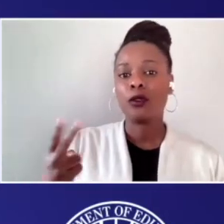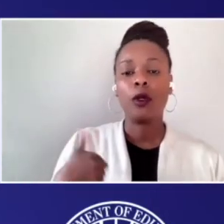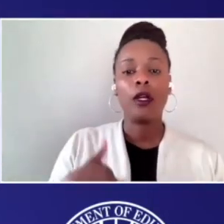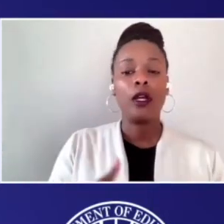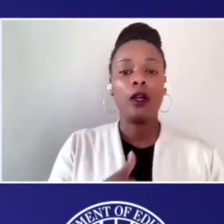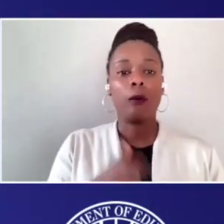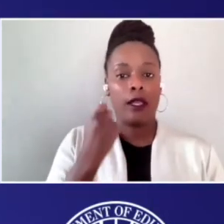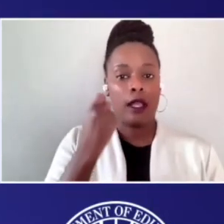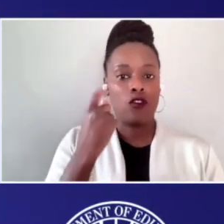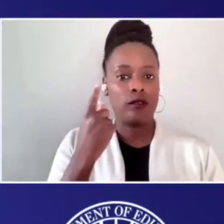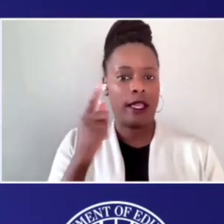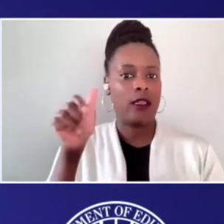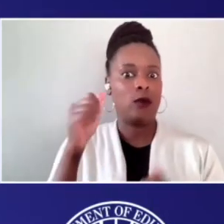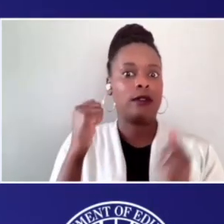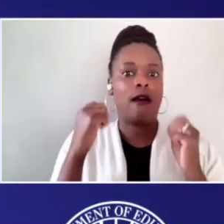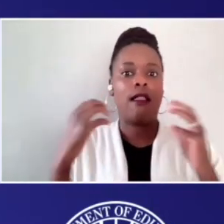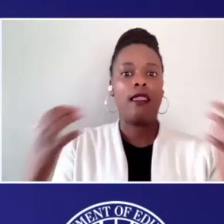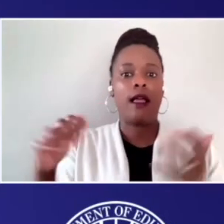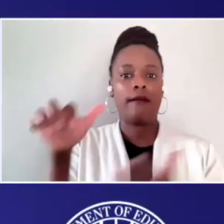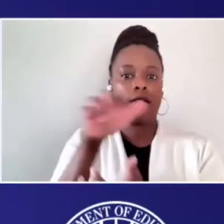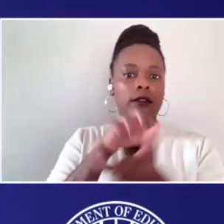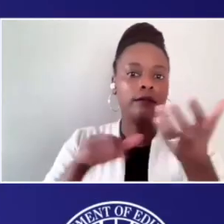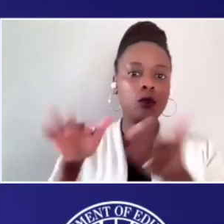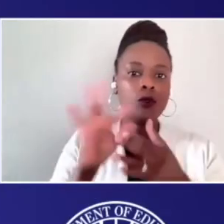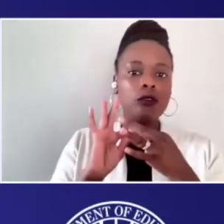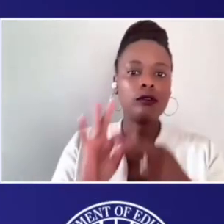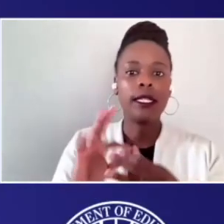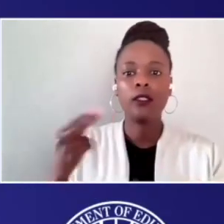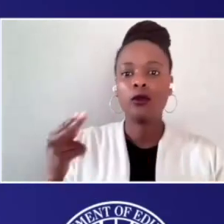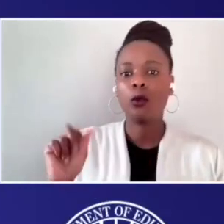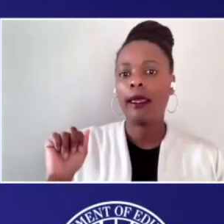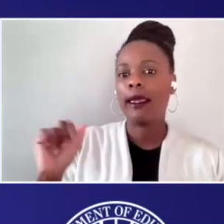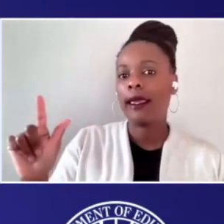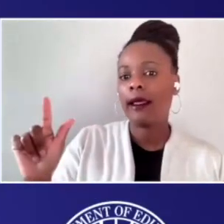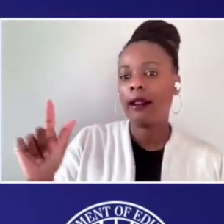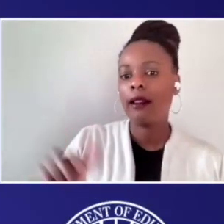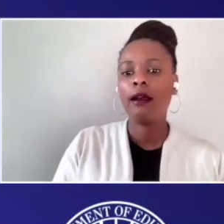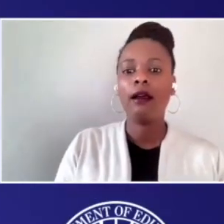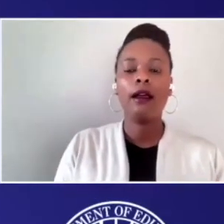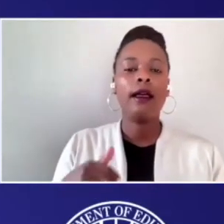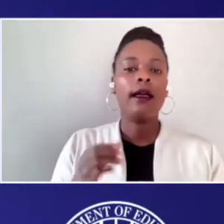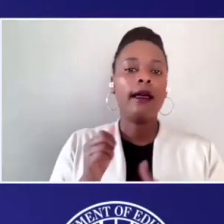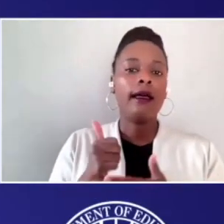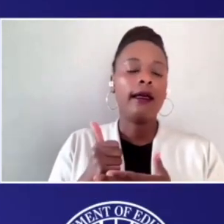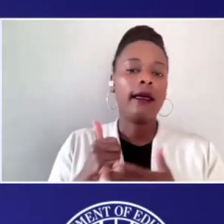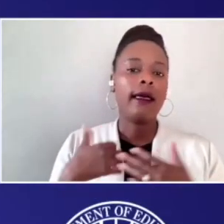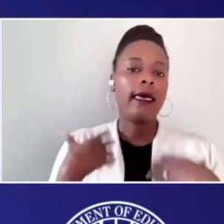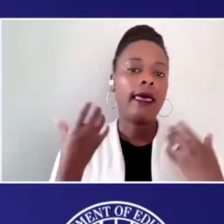confusion around HEAL and health profession loans. There was also a lot of confusion,